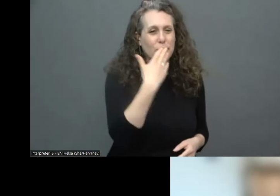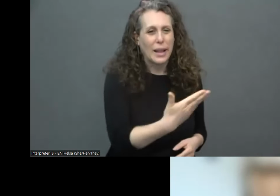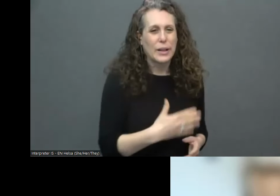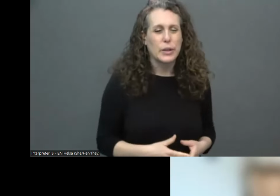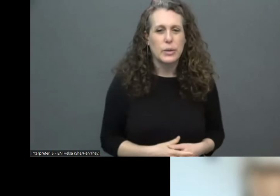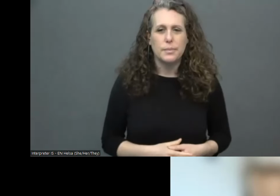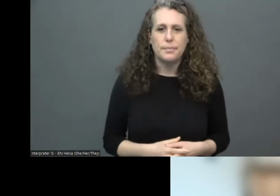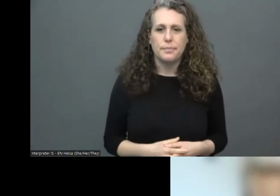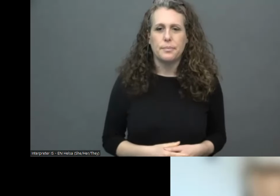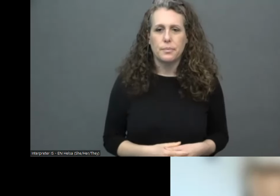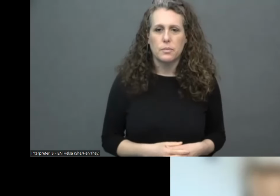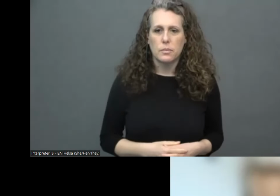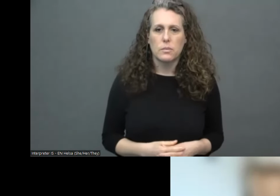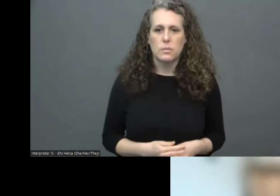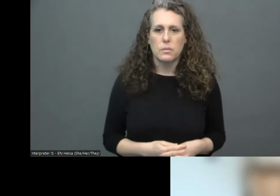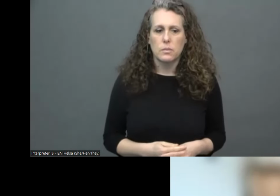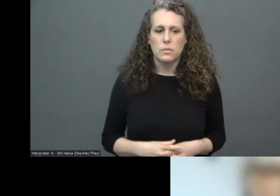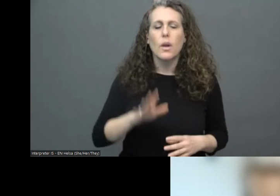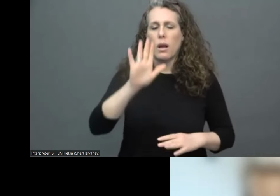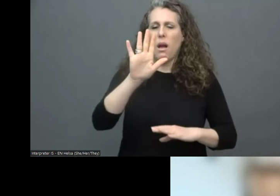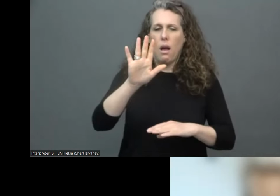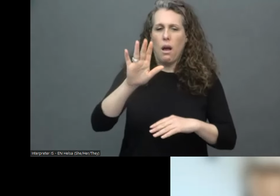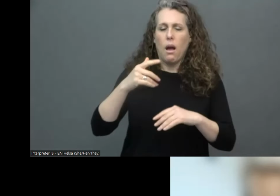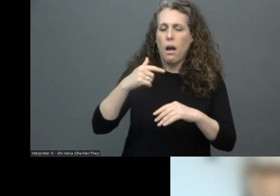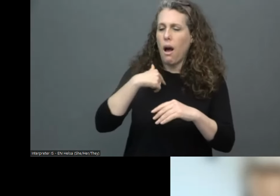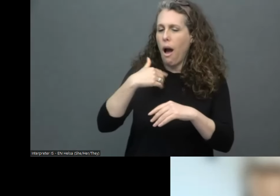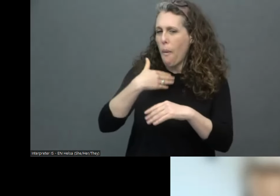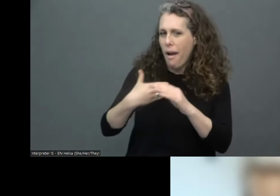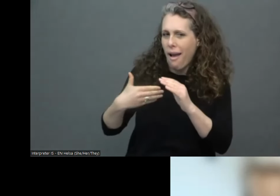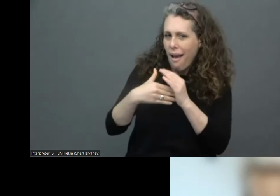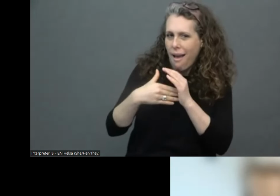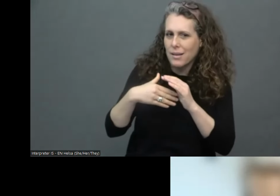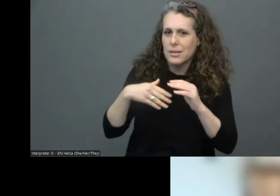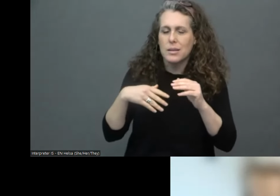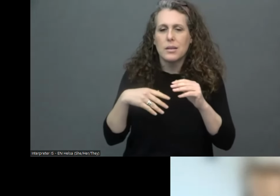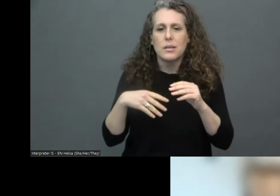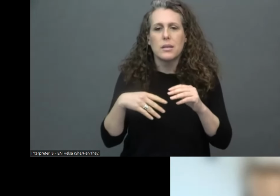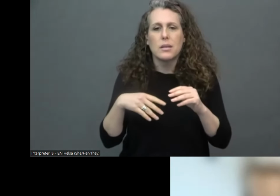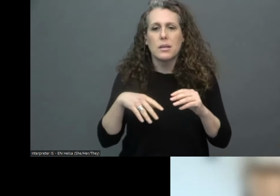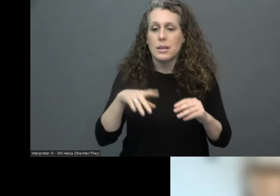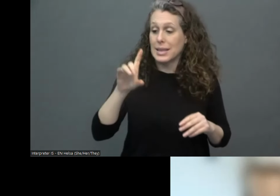a note, also for participants to know, one of the things in the DRG we're trying is